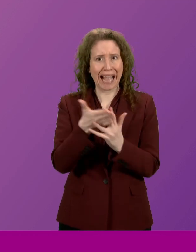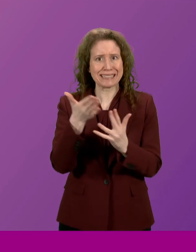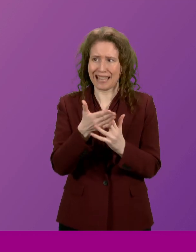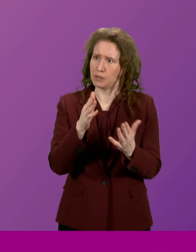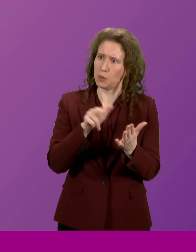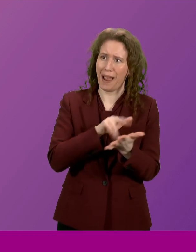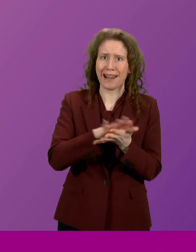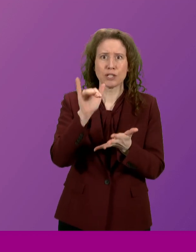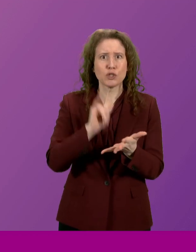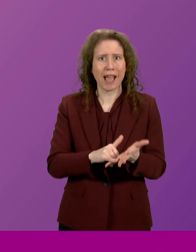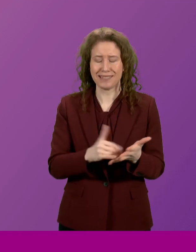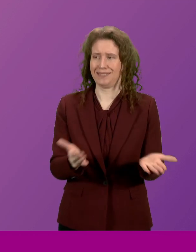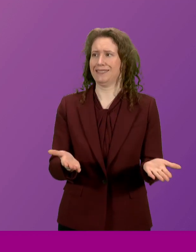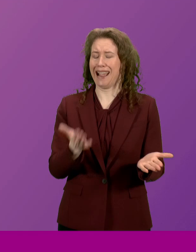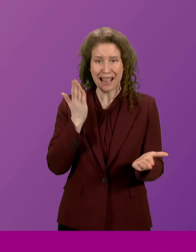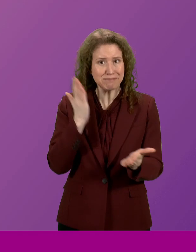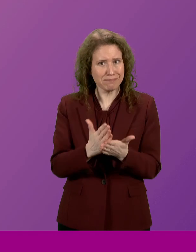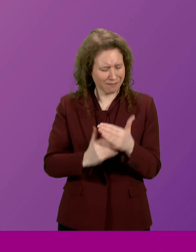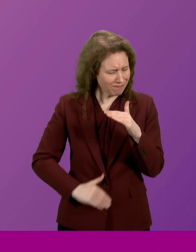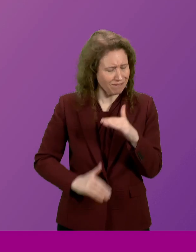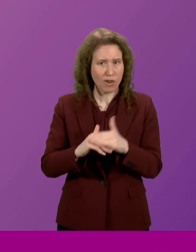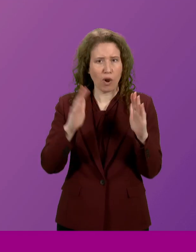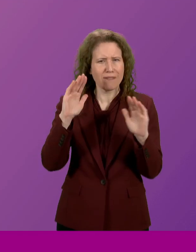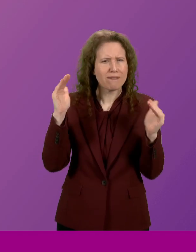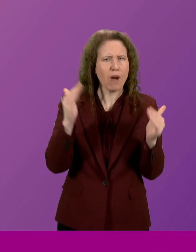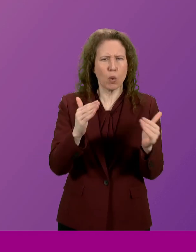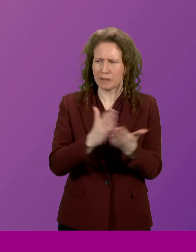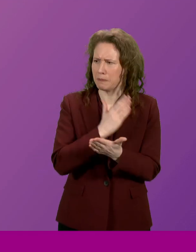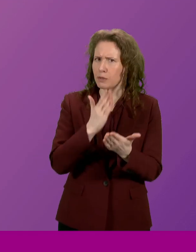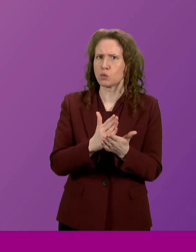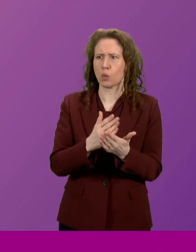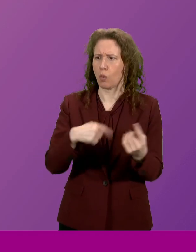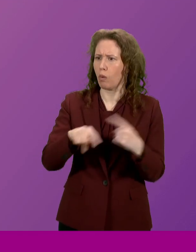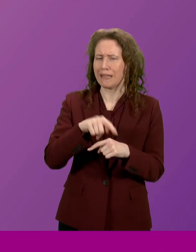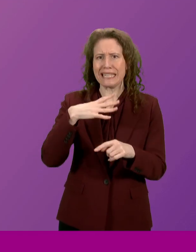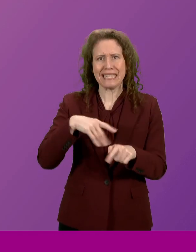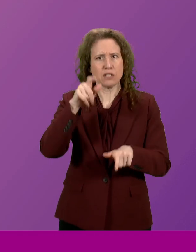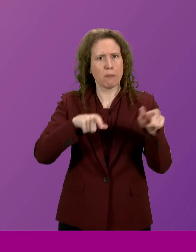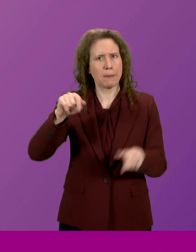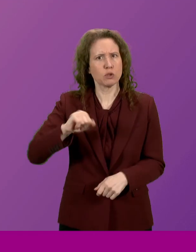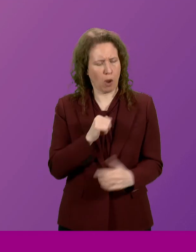health service and on making sure that the needs of the people of Scotland are met by the national